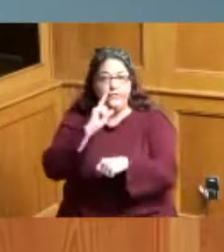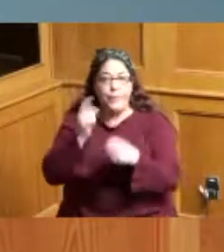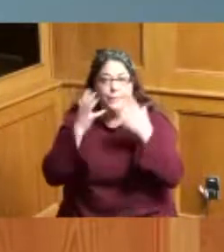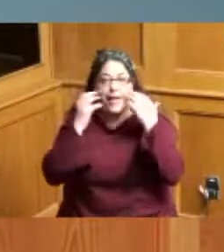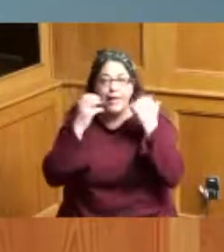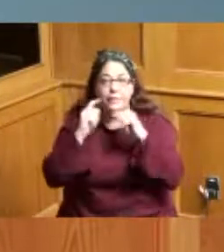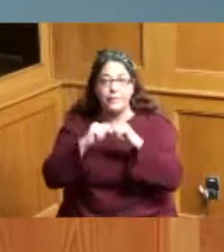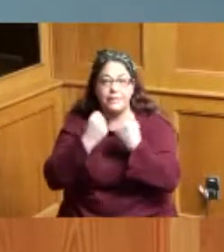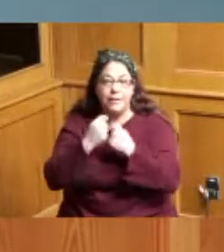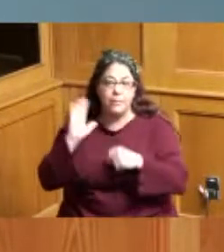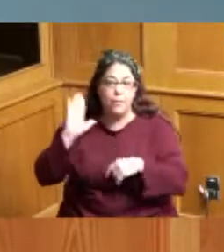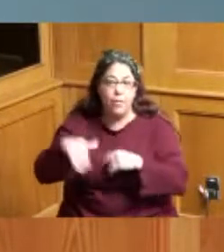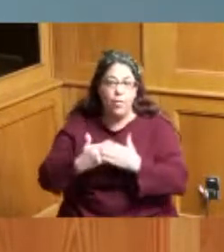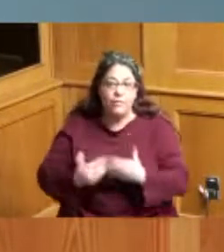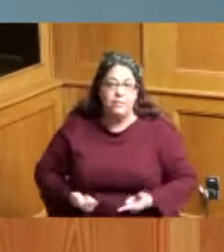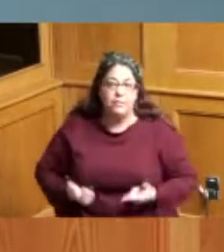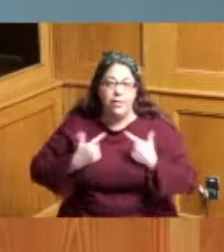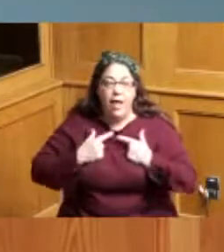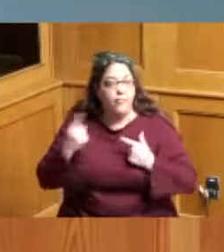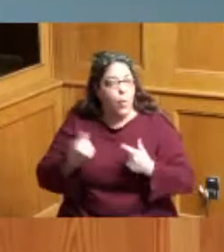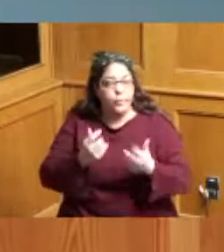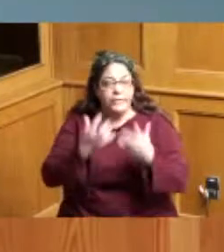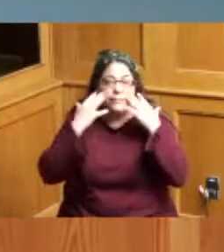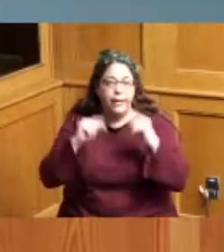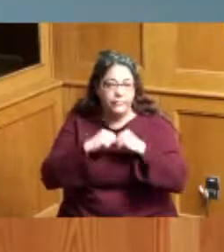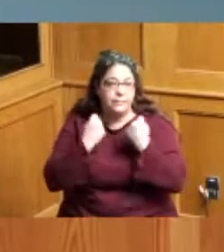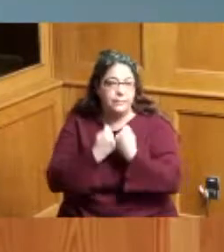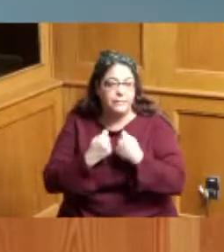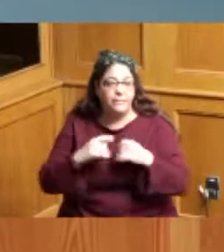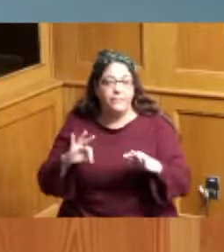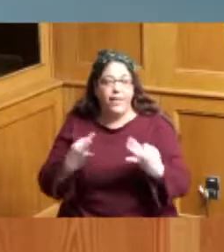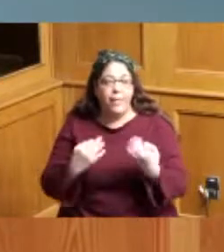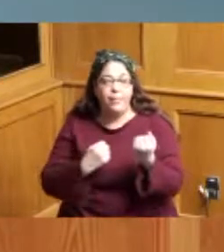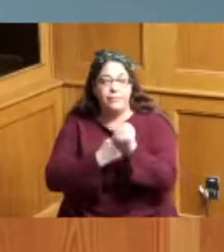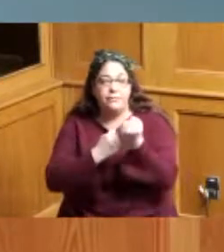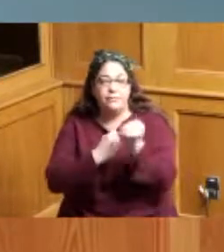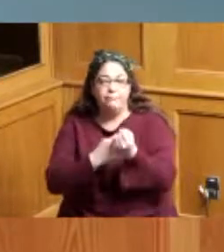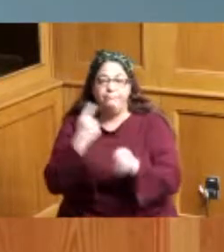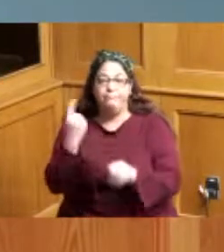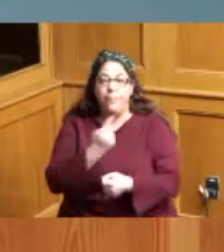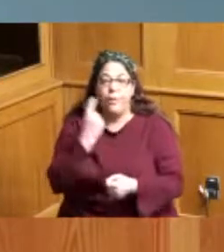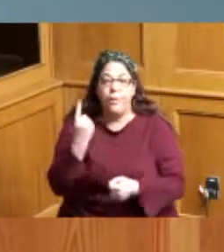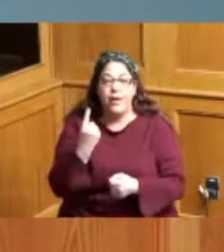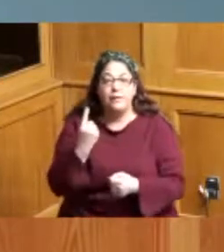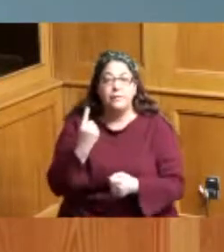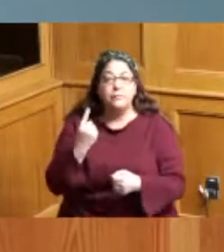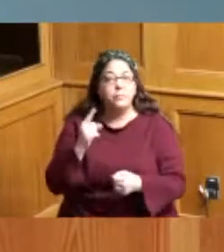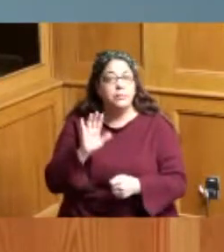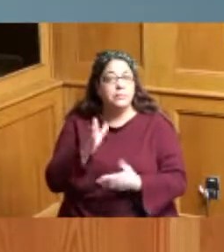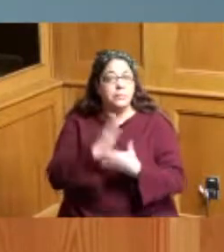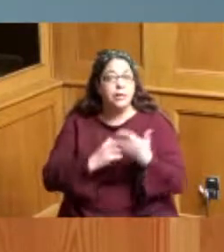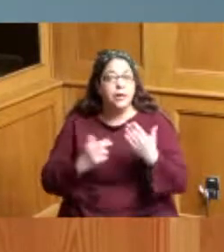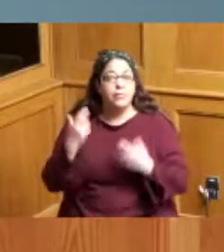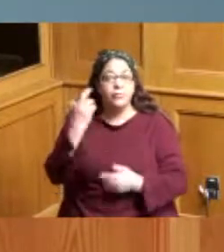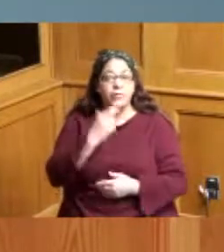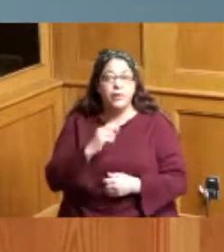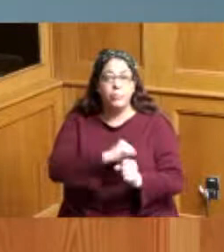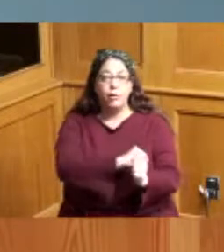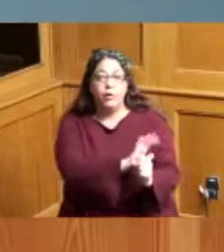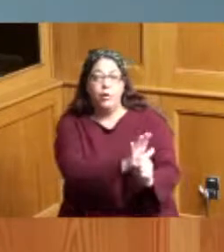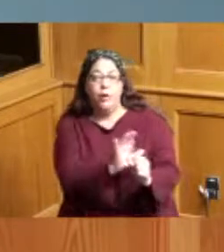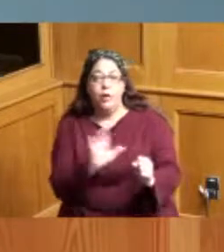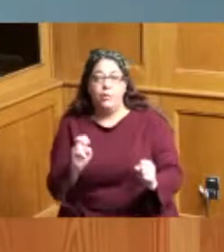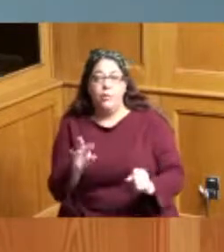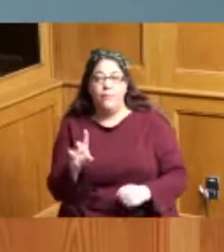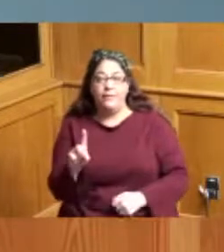always been being on fans but for some reason the word Covid didn't come up at all in our discussion